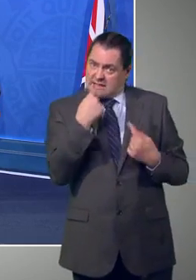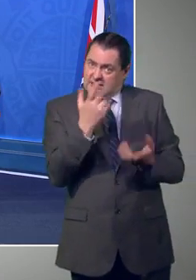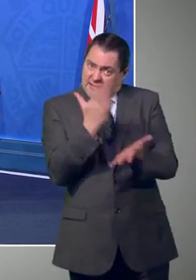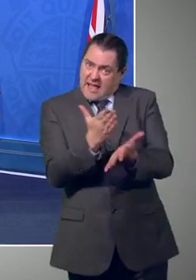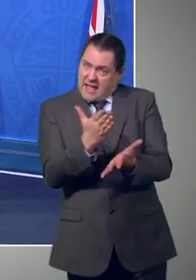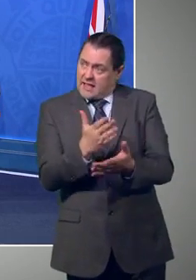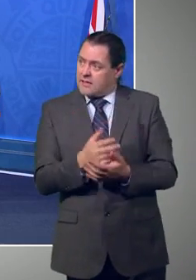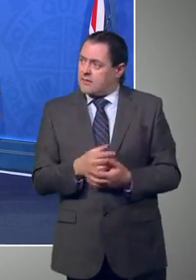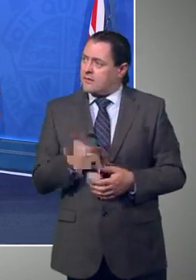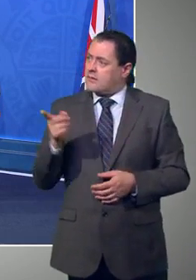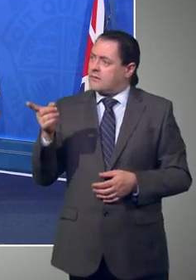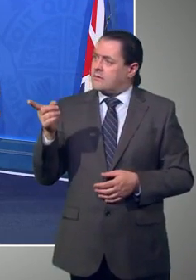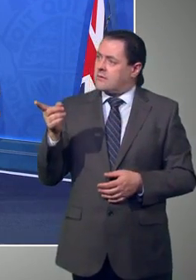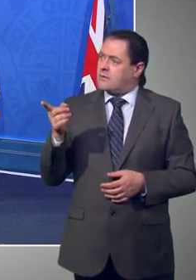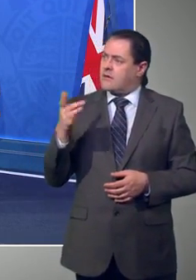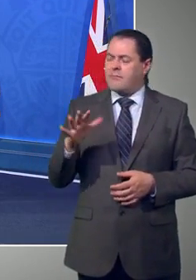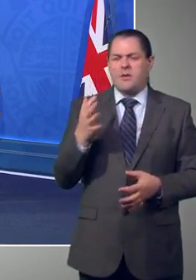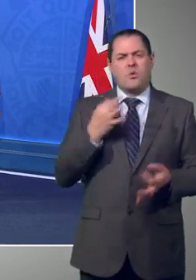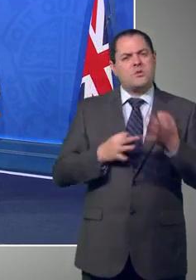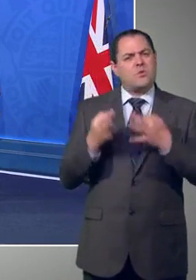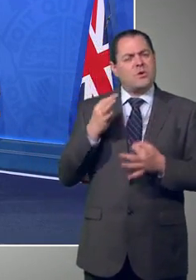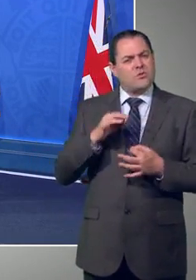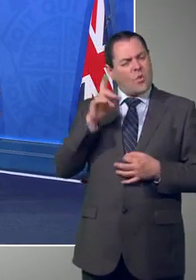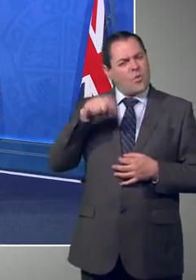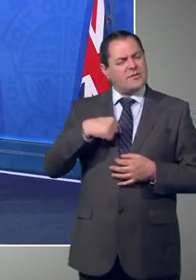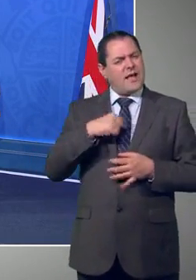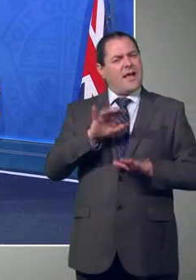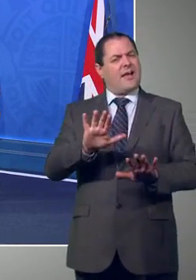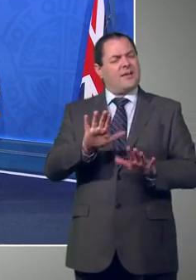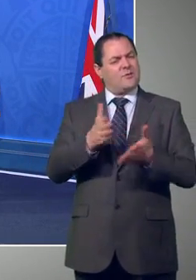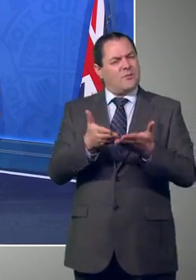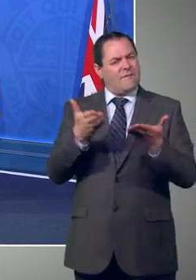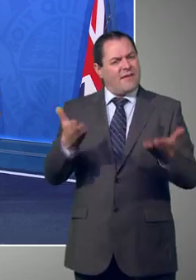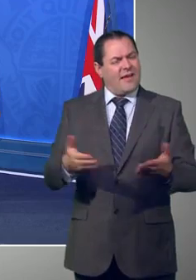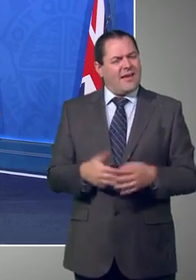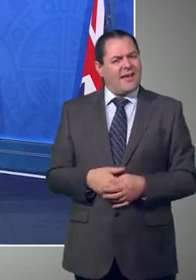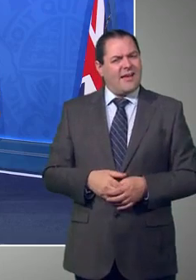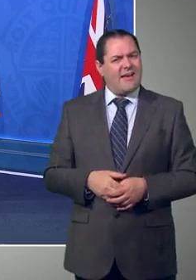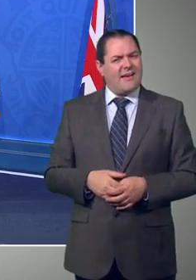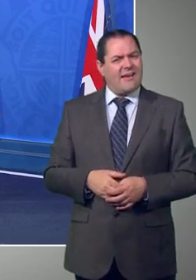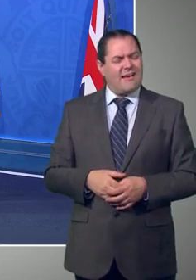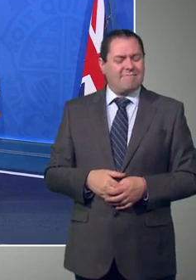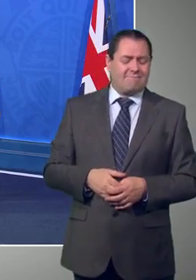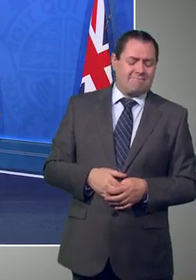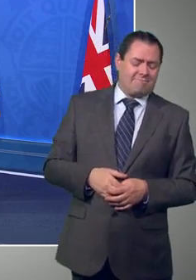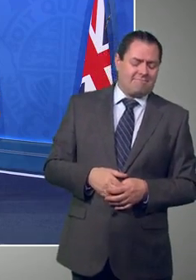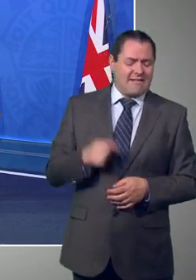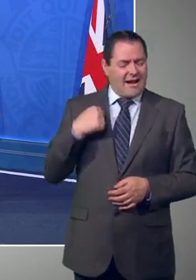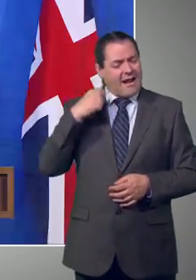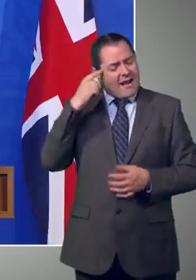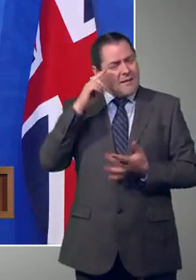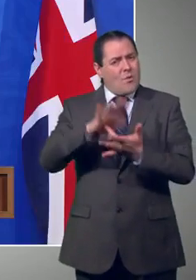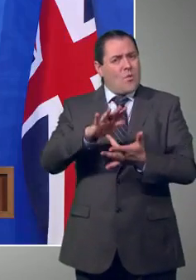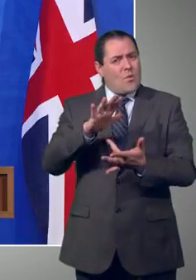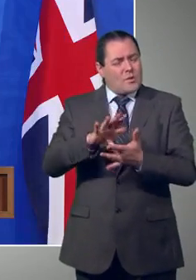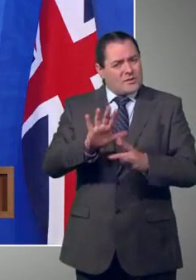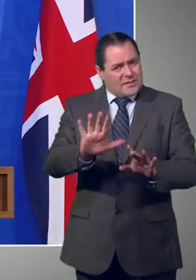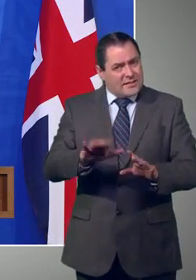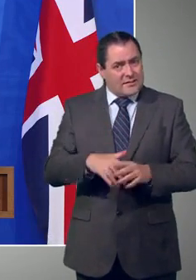questions all morning and all afternoon, and it's very very important too. In fact, that's been our whole approach